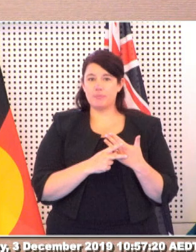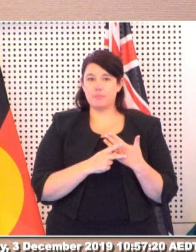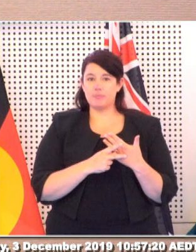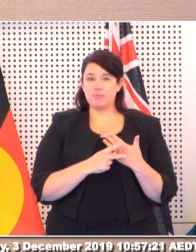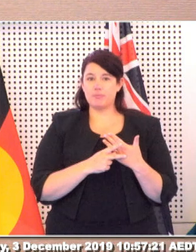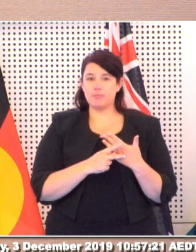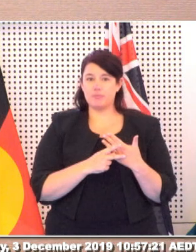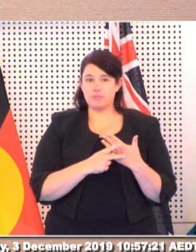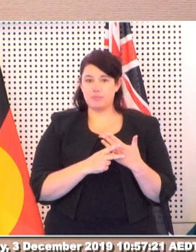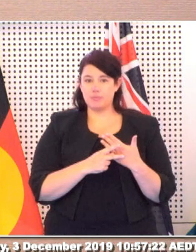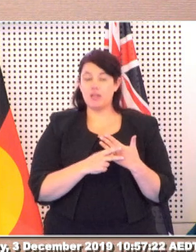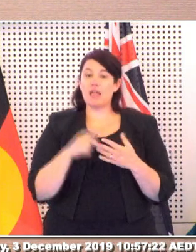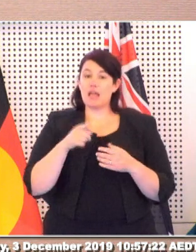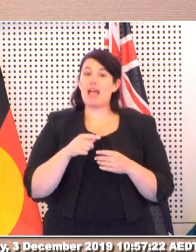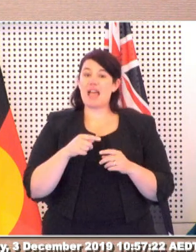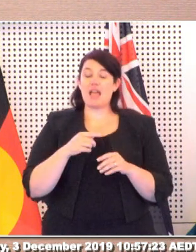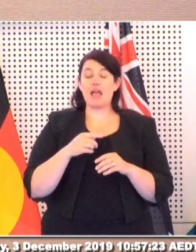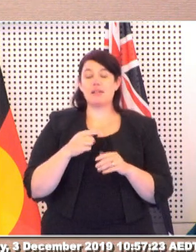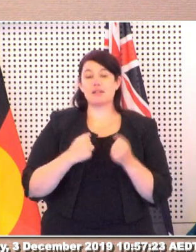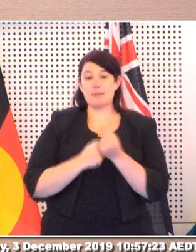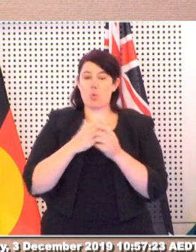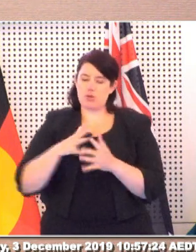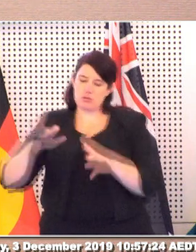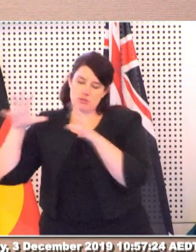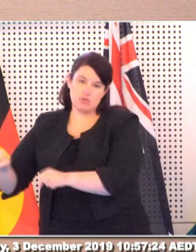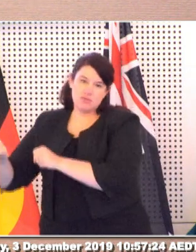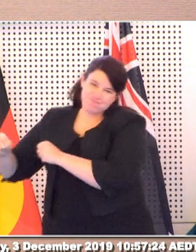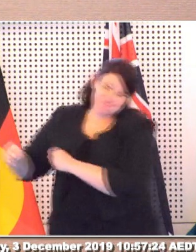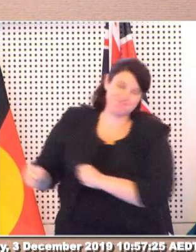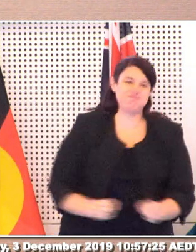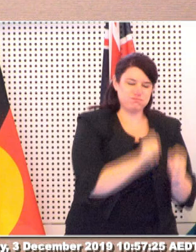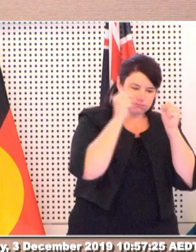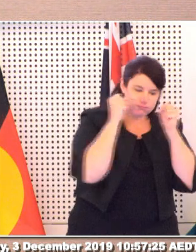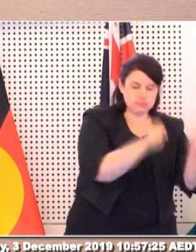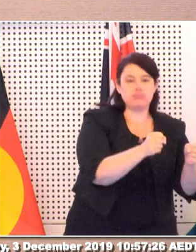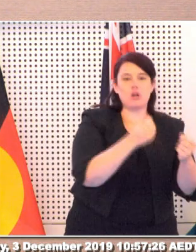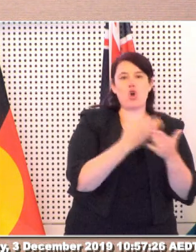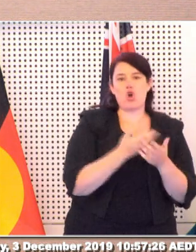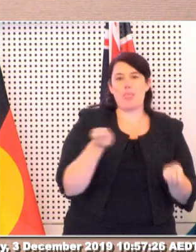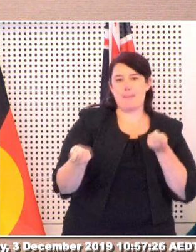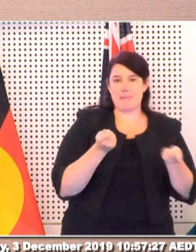physically carried, dragged down the hallway to be put on to the bus to go to this.